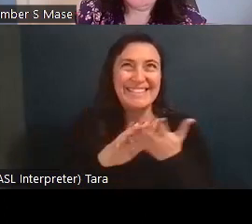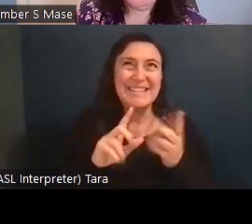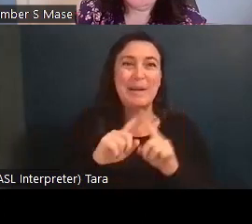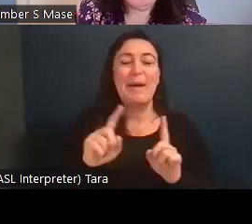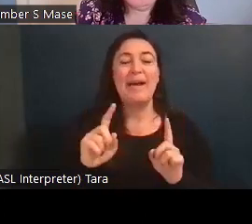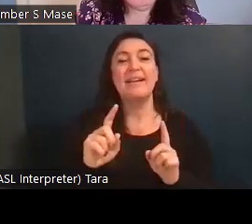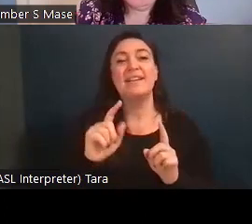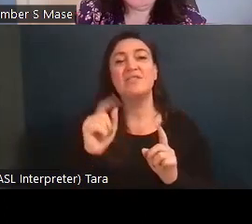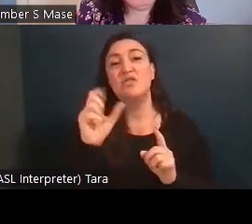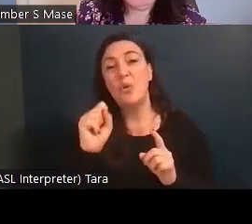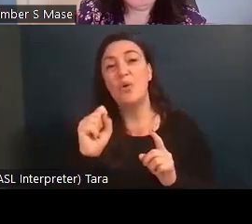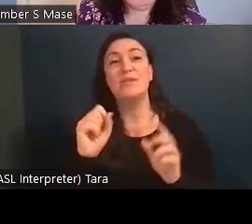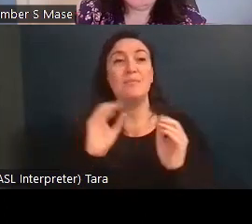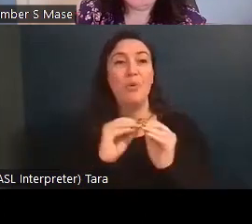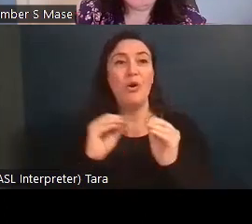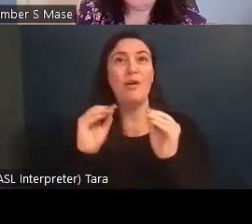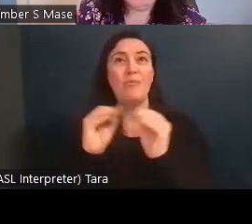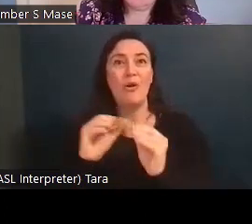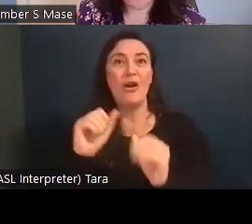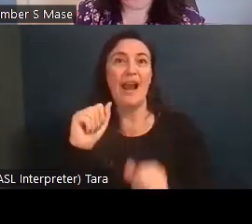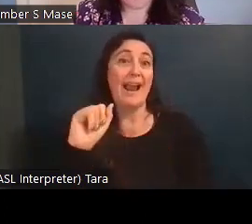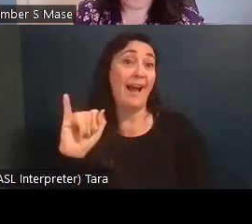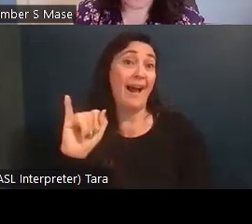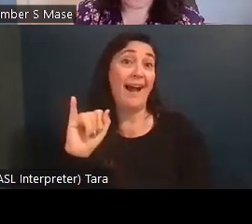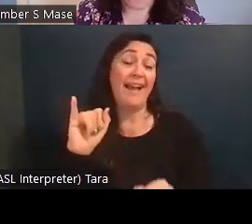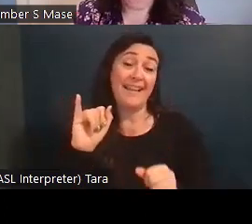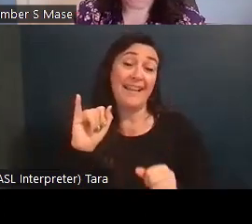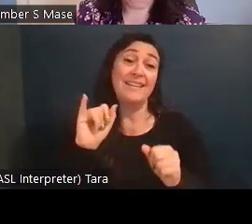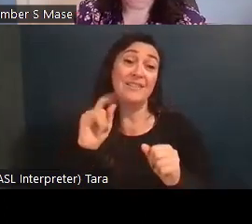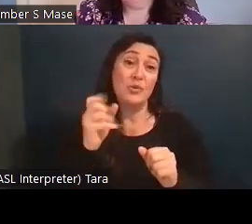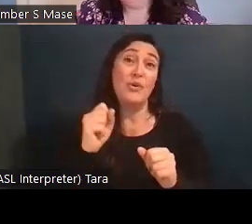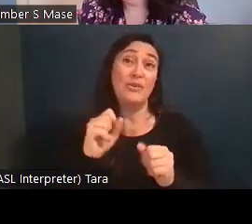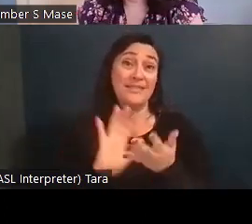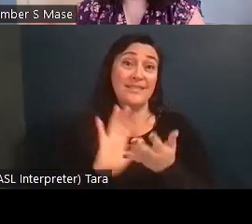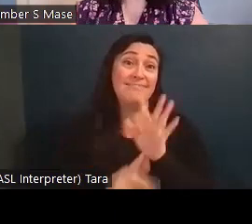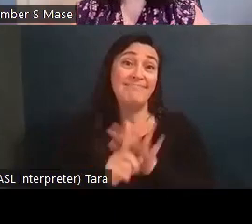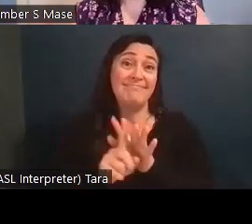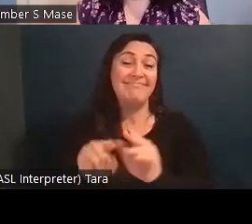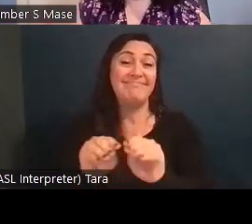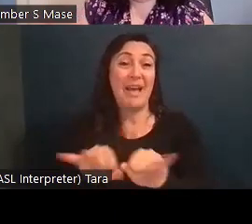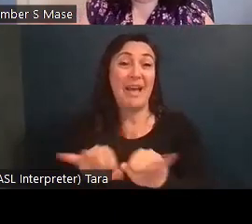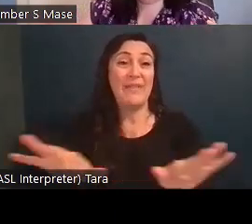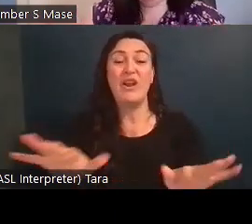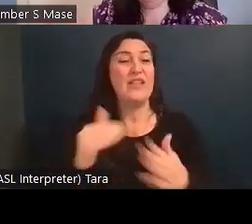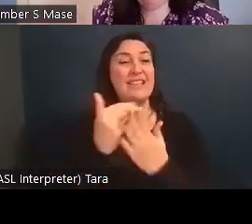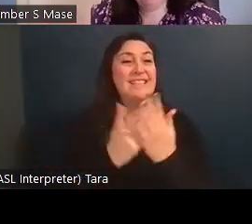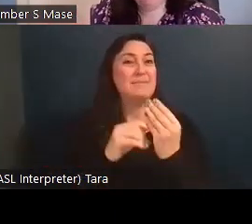artificial intelligence tools become available, this list will get even longer and more complex.